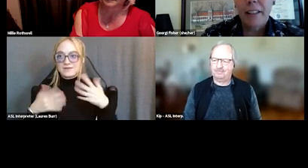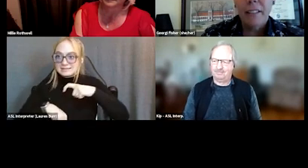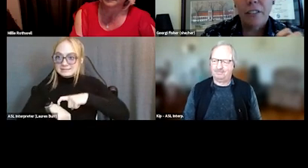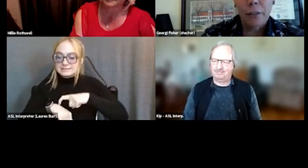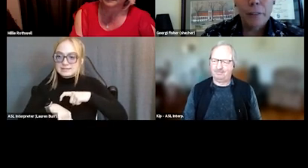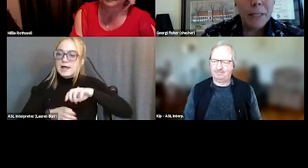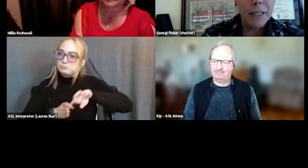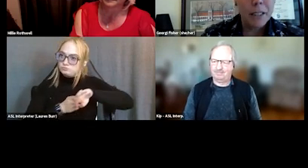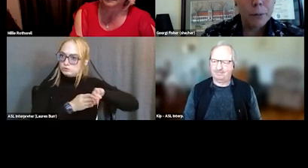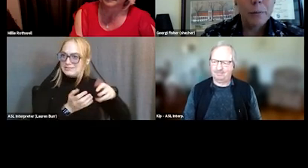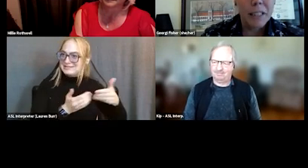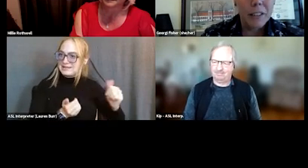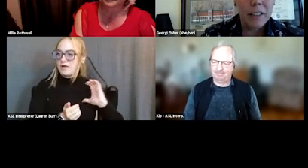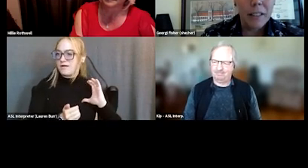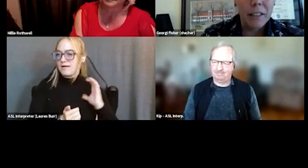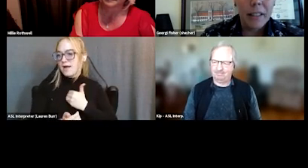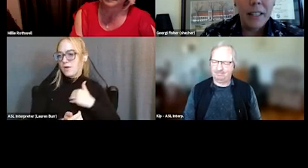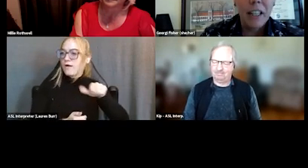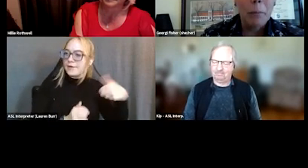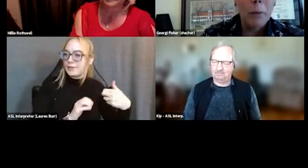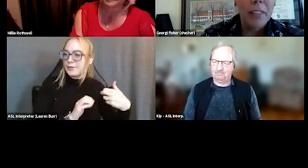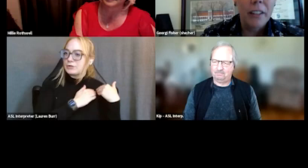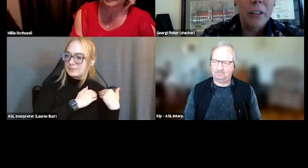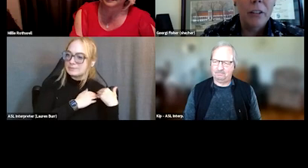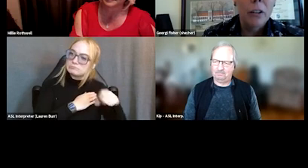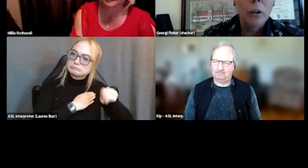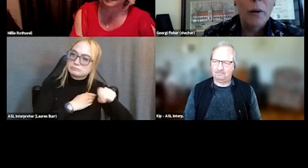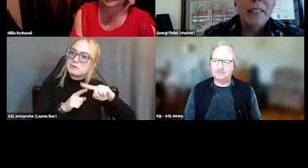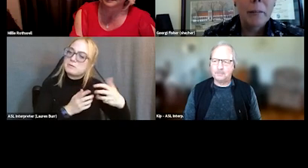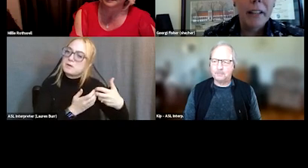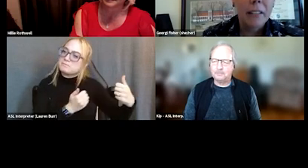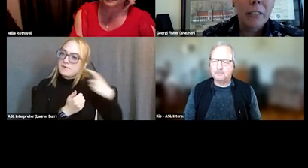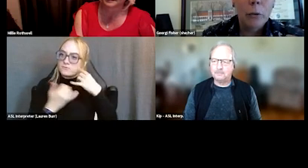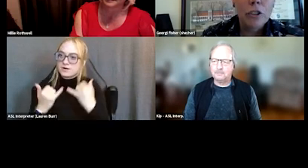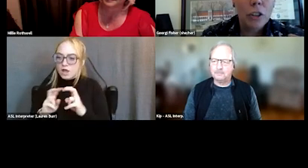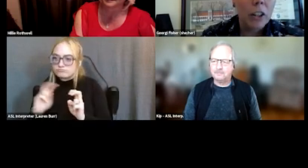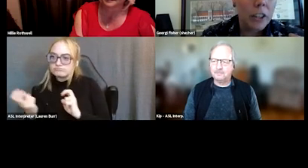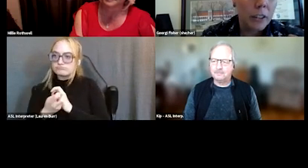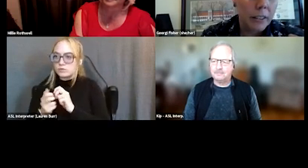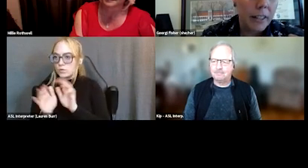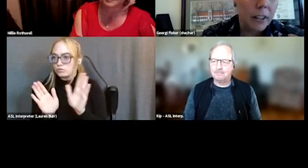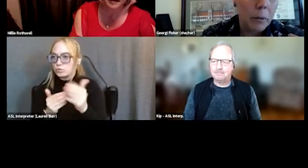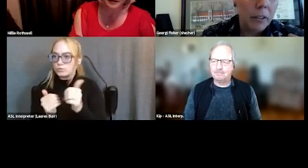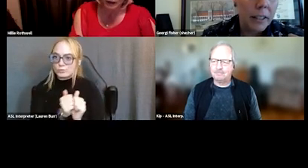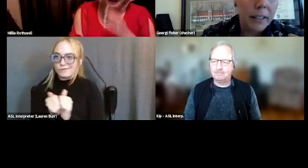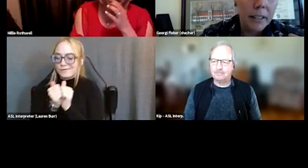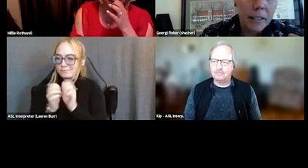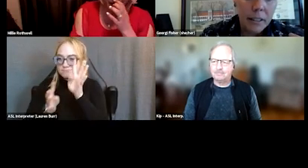and things to just sort of be in a room together and come up with, you know, ways to make SOAR stronger in our community.